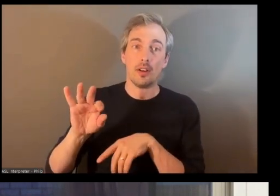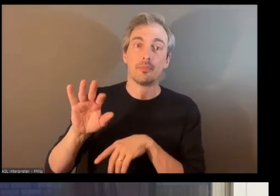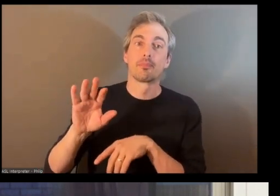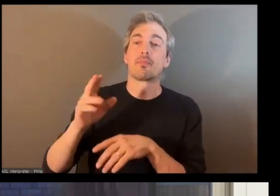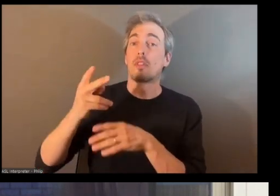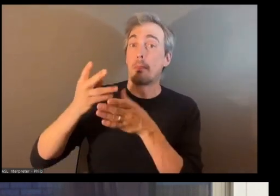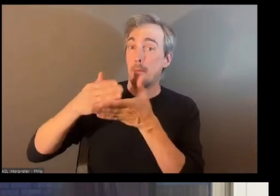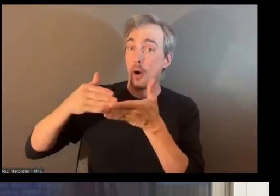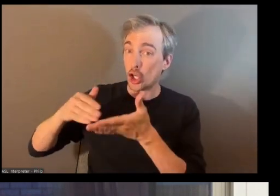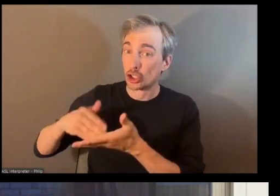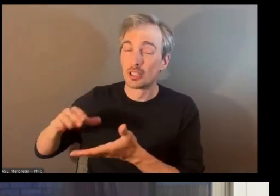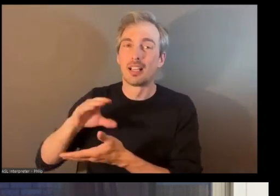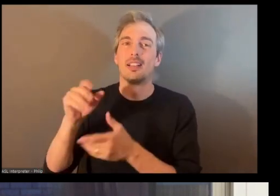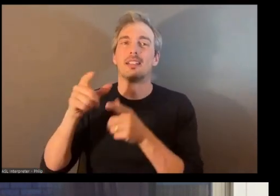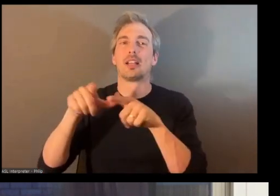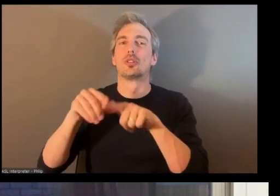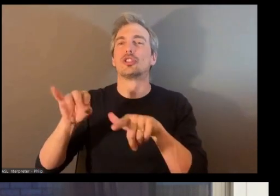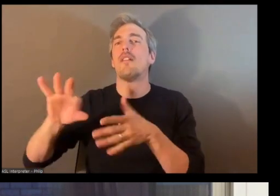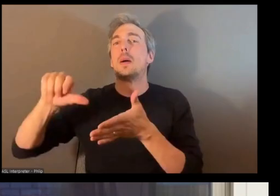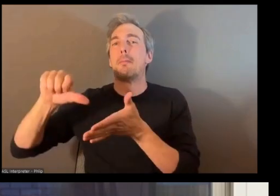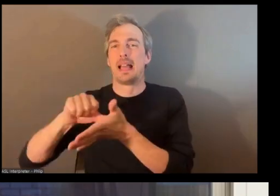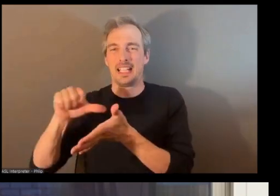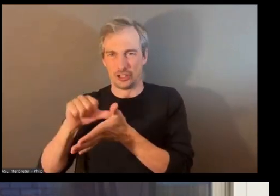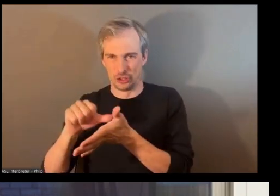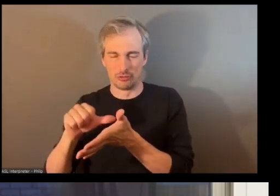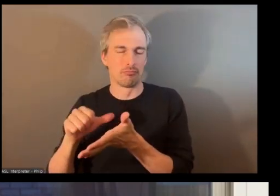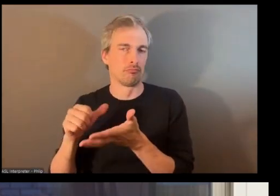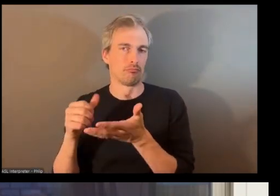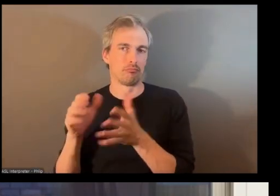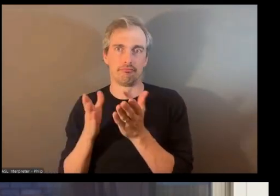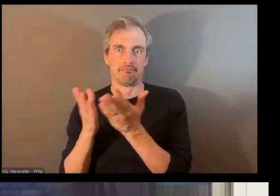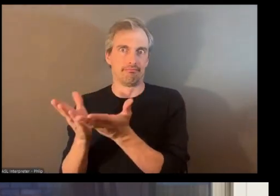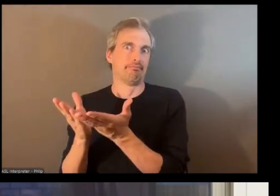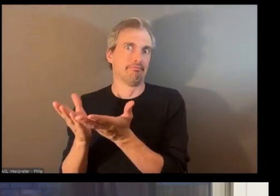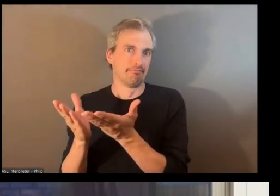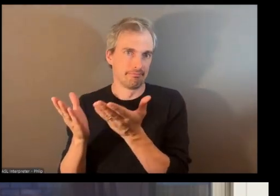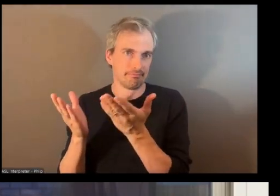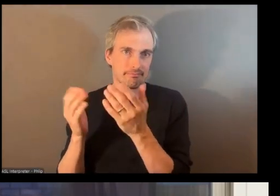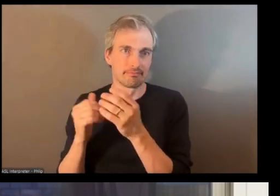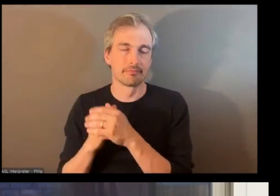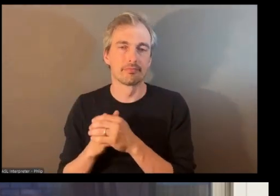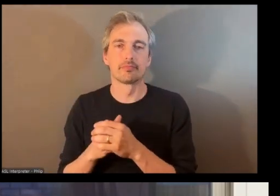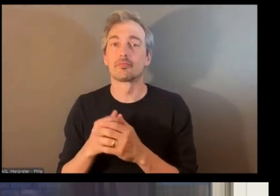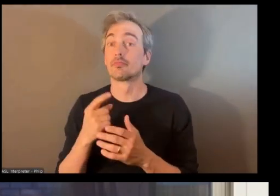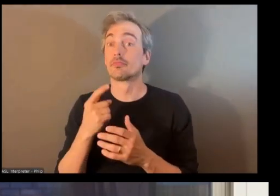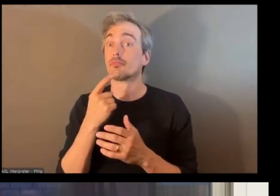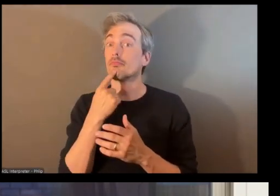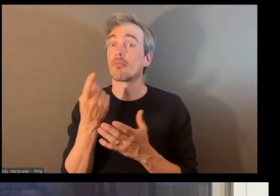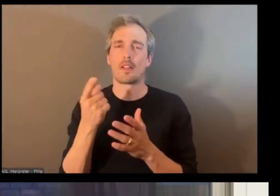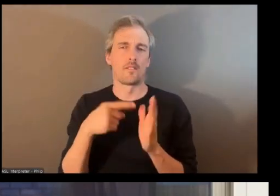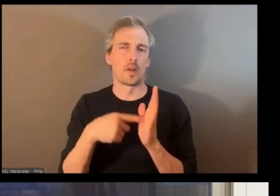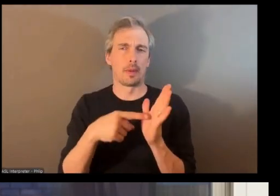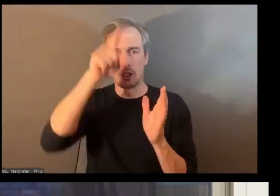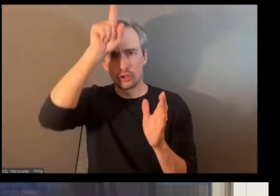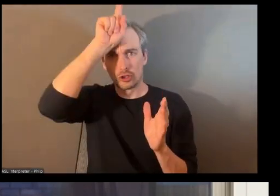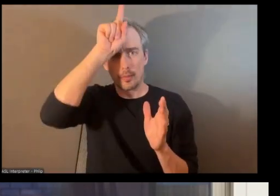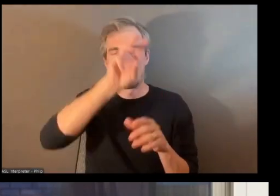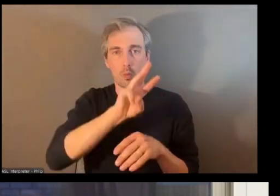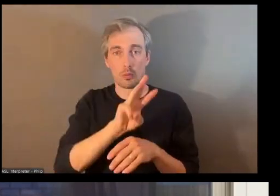So let's say there is a German website that is mostly in German.